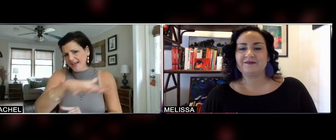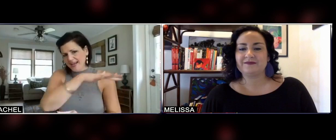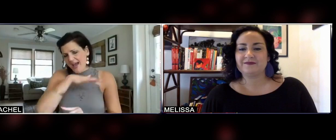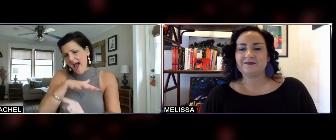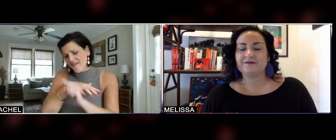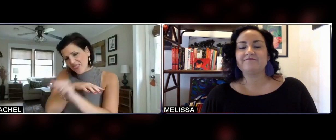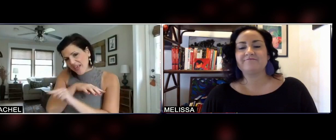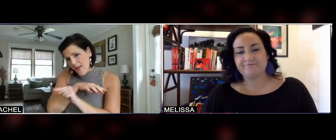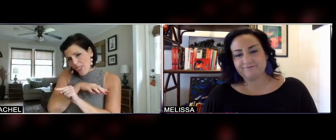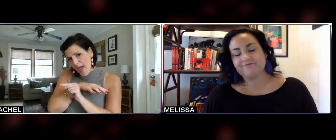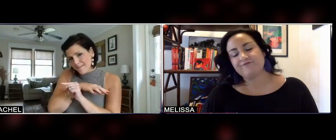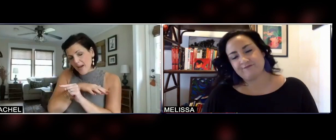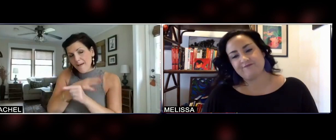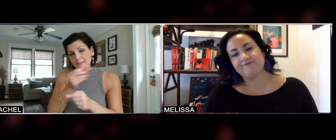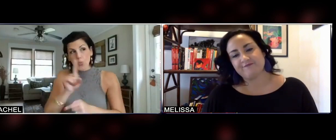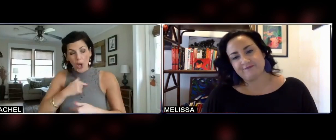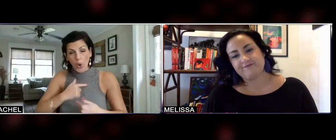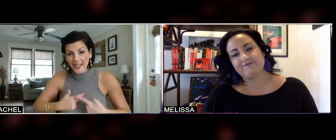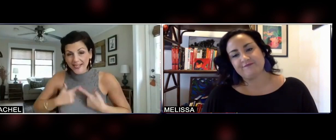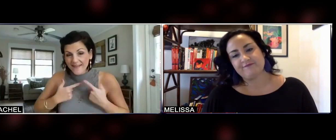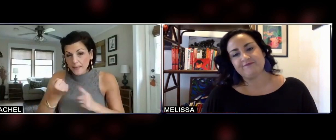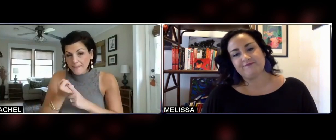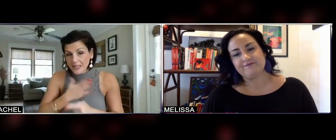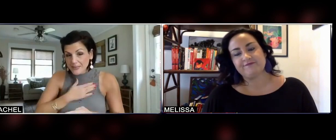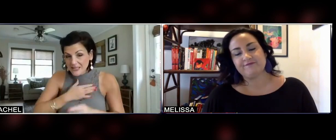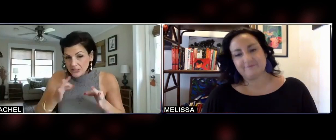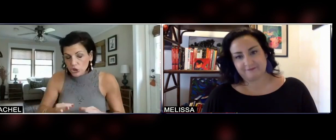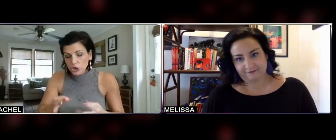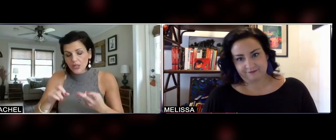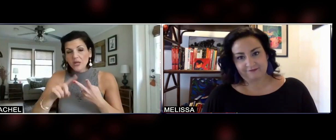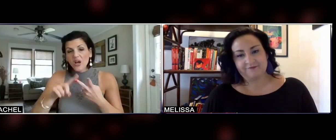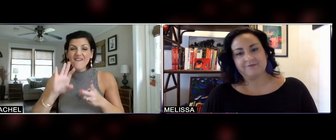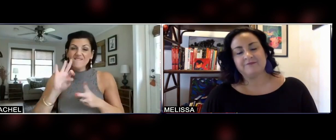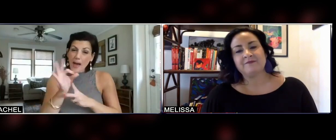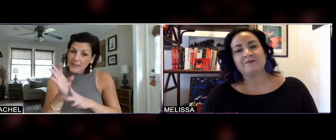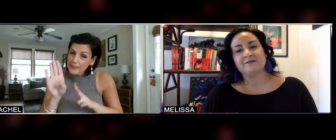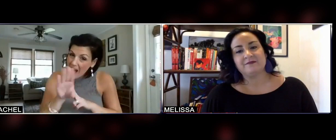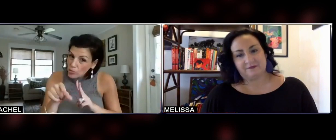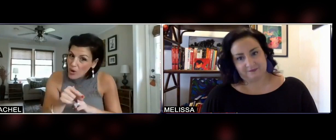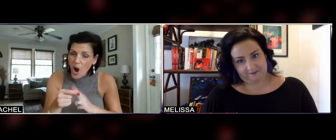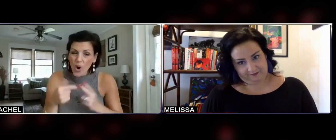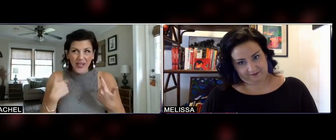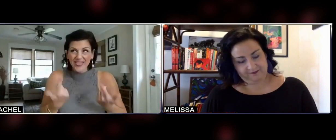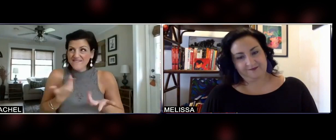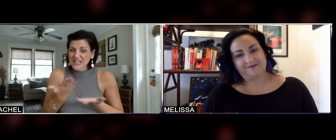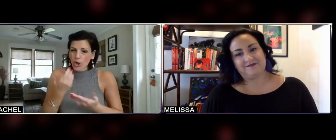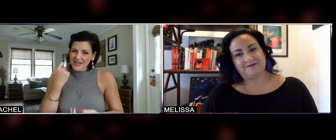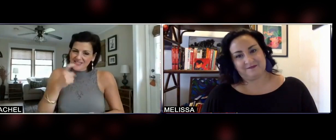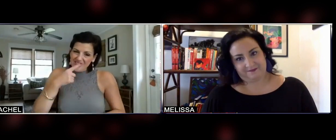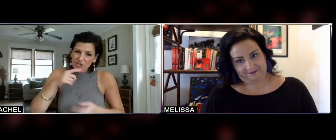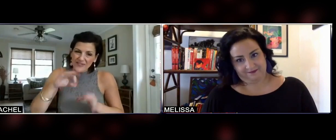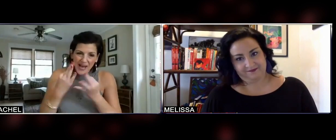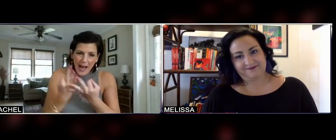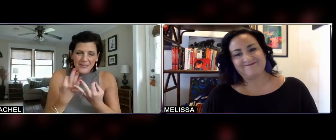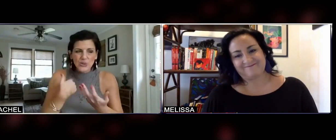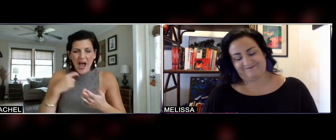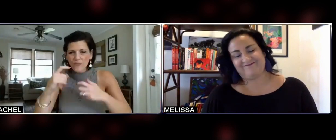as parents first. Also where we live impacts our decisions, as well as our family background. We live here because of our hearing families.